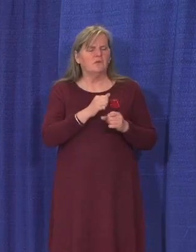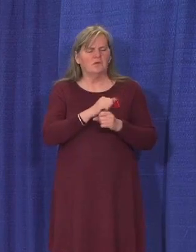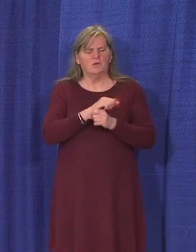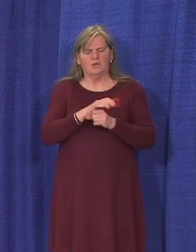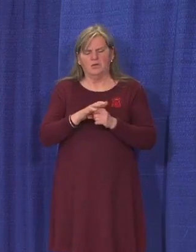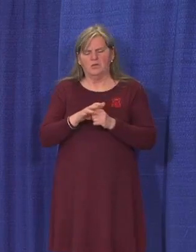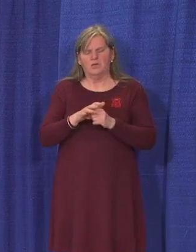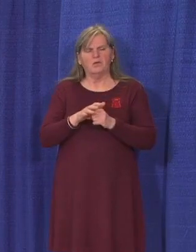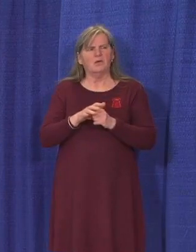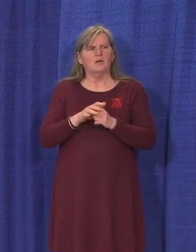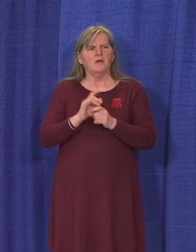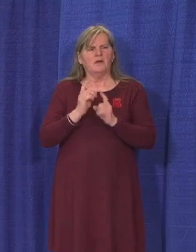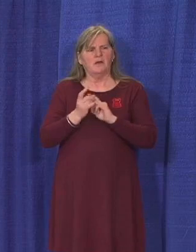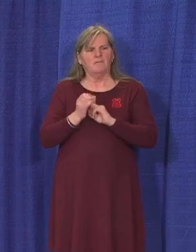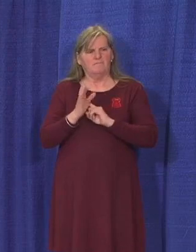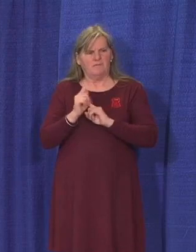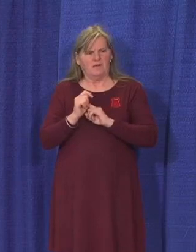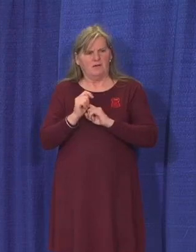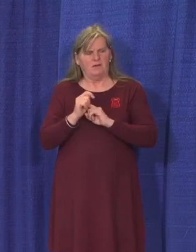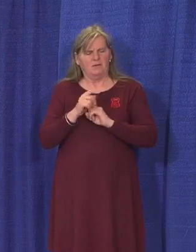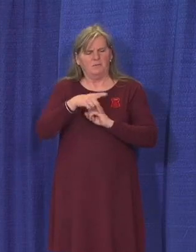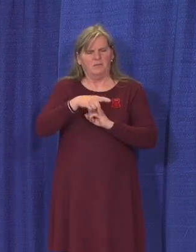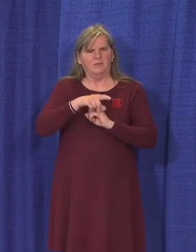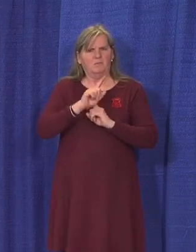Pat: We will now move to